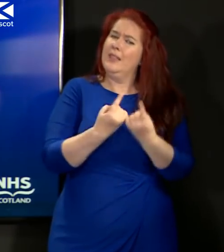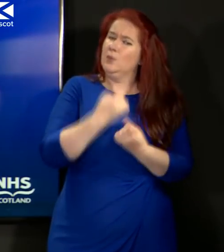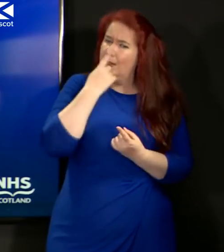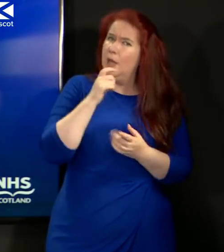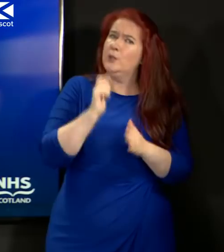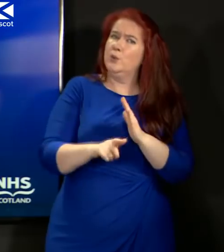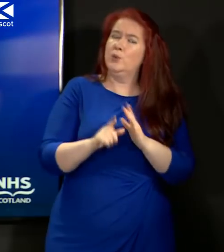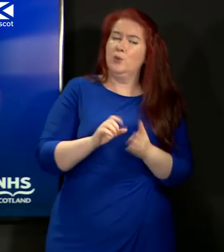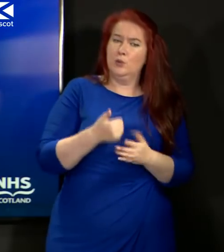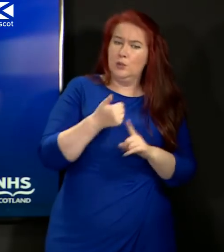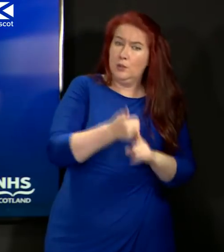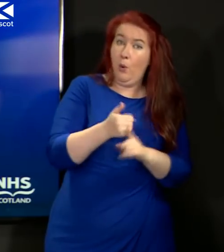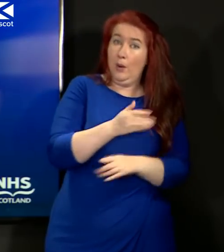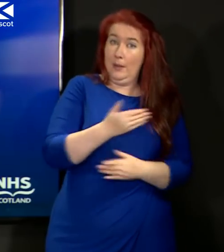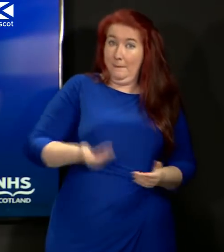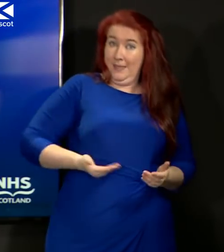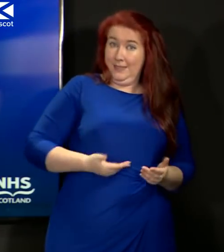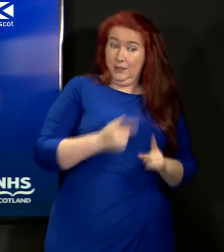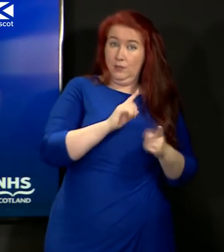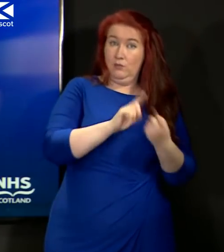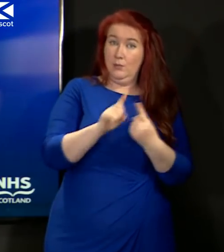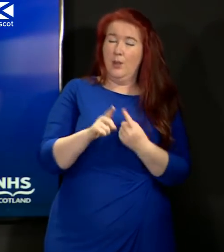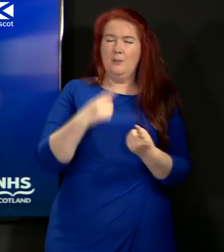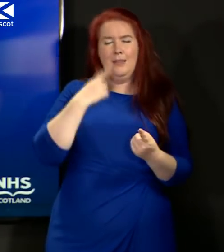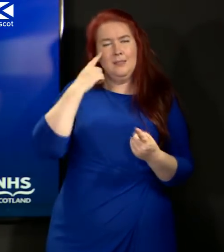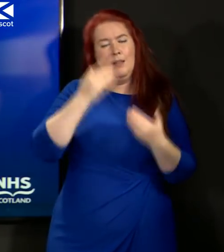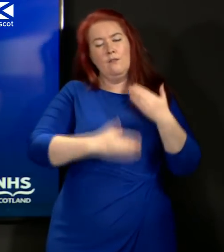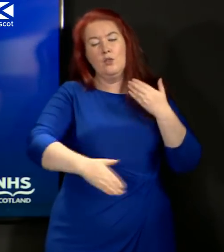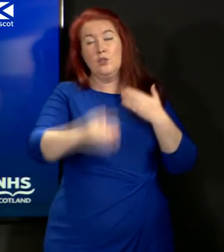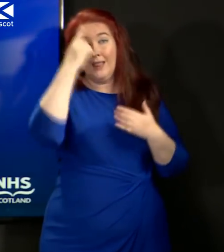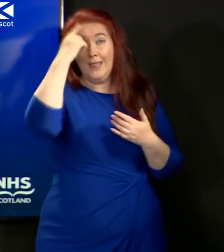stage, but certainly going forward, trying to look at issues, whether it is around regulations,